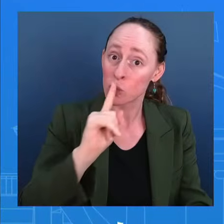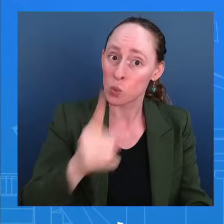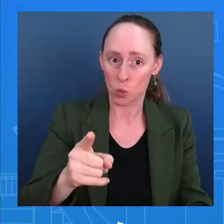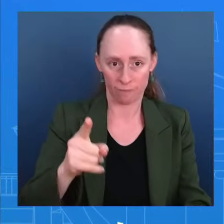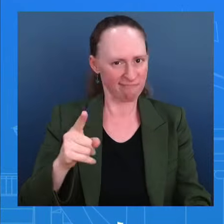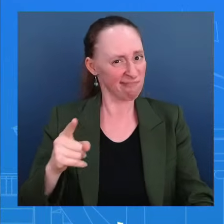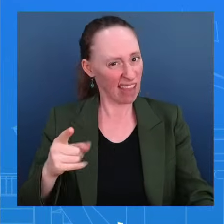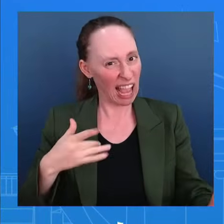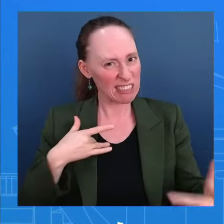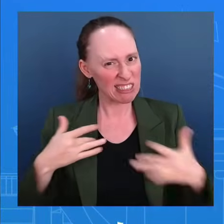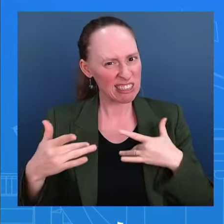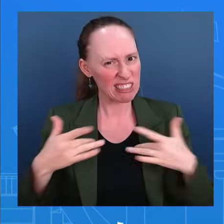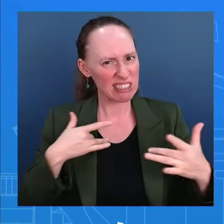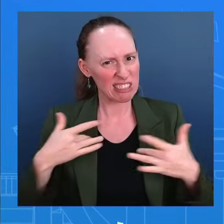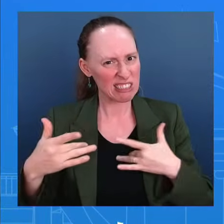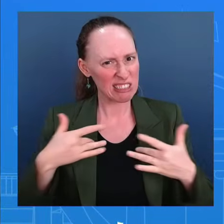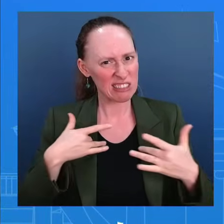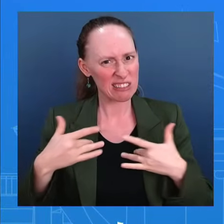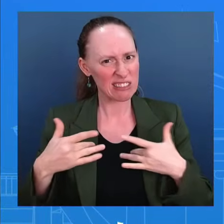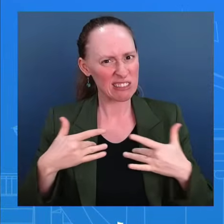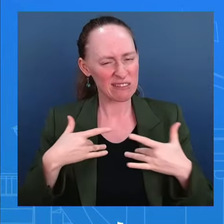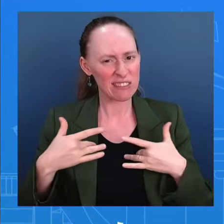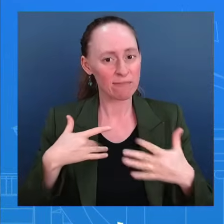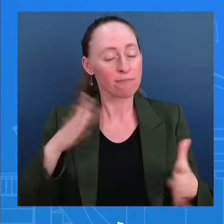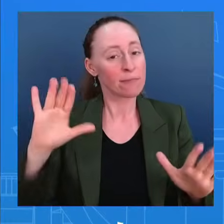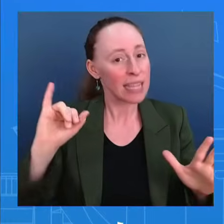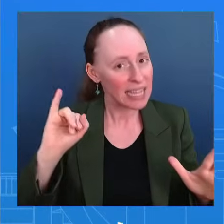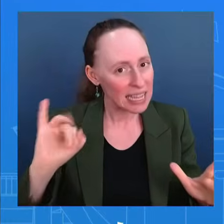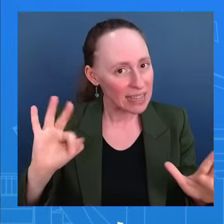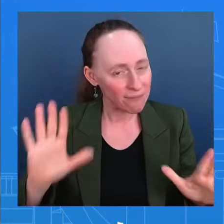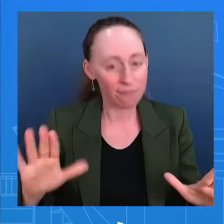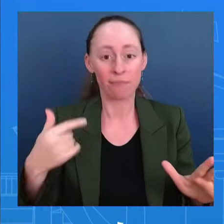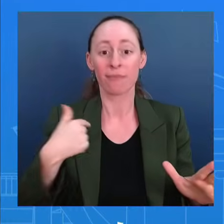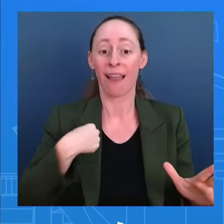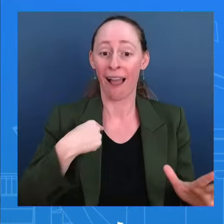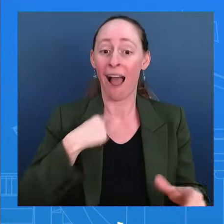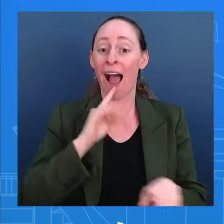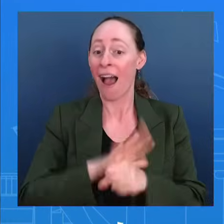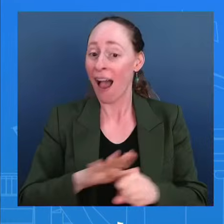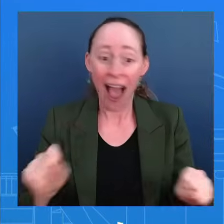Again, I cannot confirm any of those calls. Let's not forget, it is concerning,